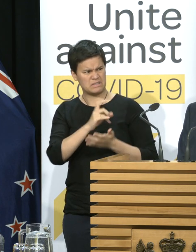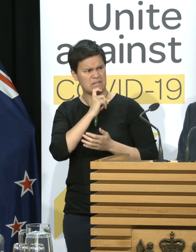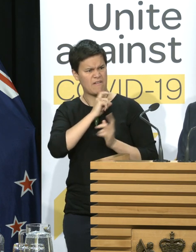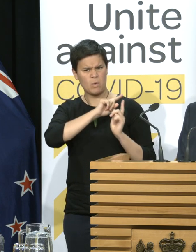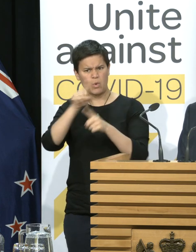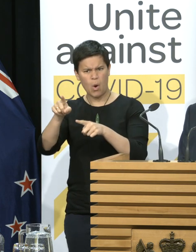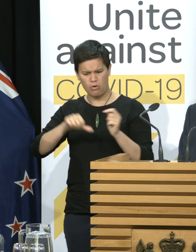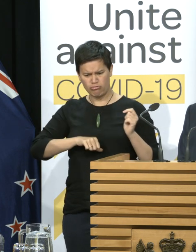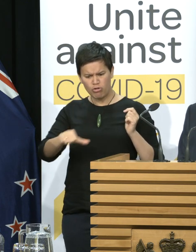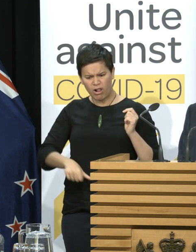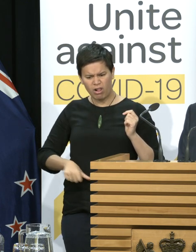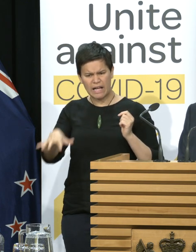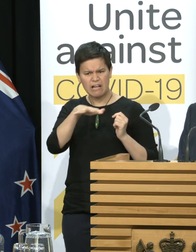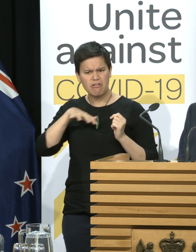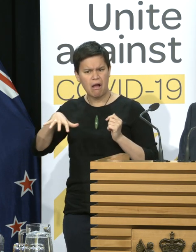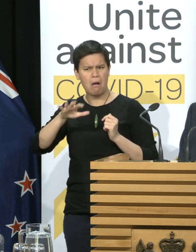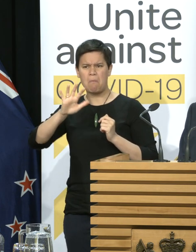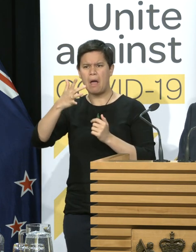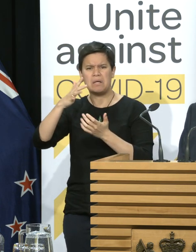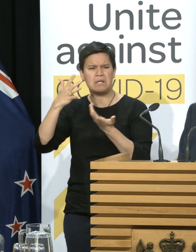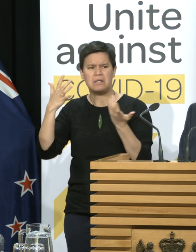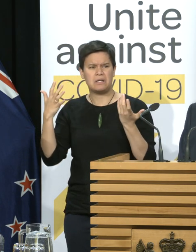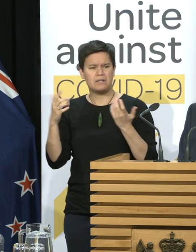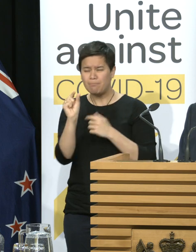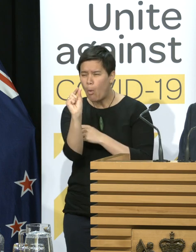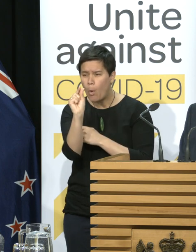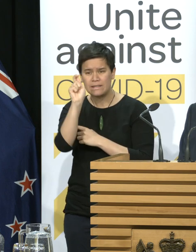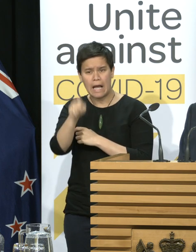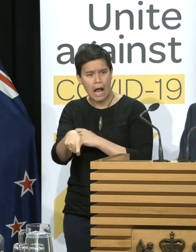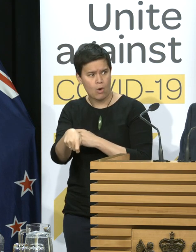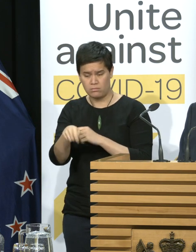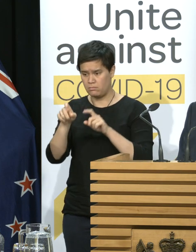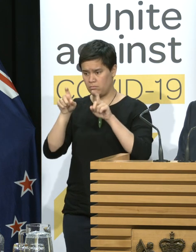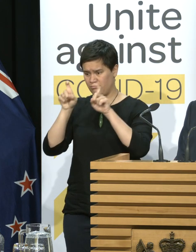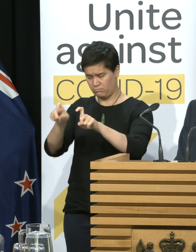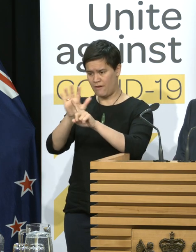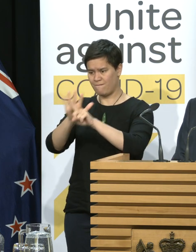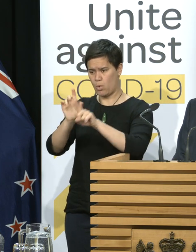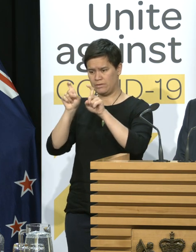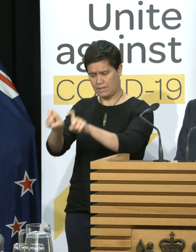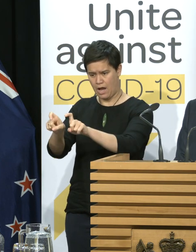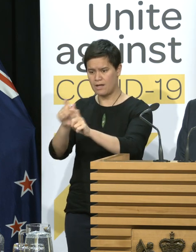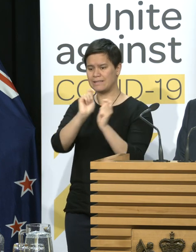they can't leave until you're sure that no one else has the virus. Is that-- It's very situation-dependent.